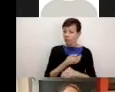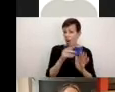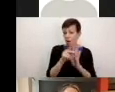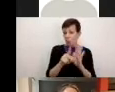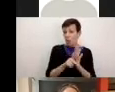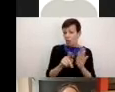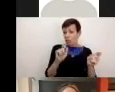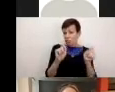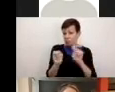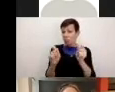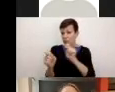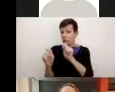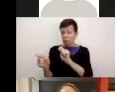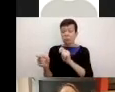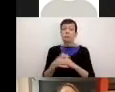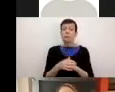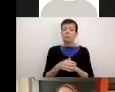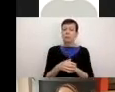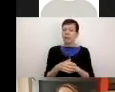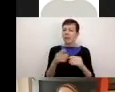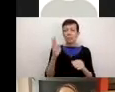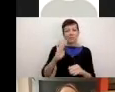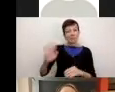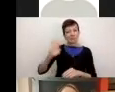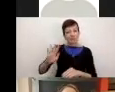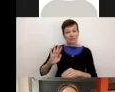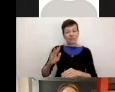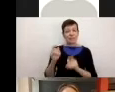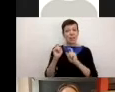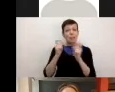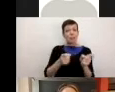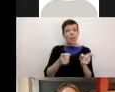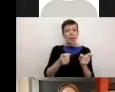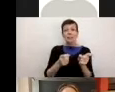the ways in which traditional grantmaking upholds and benefits unequitable systems.